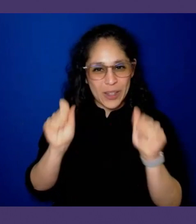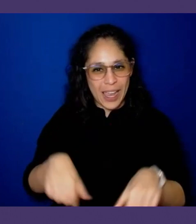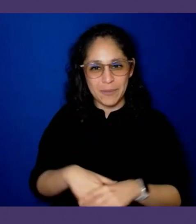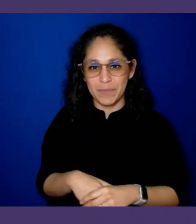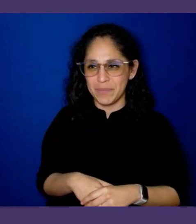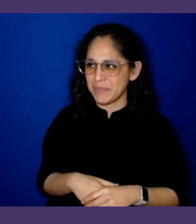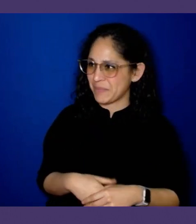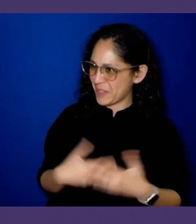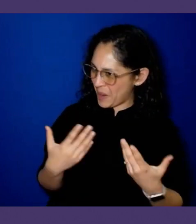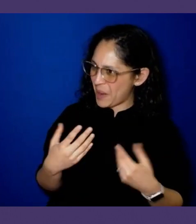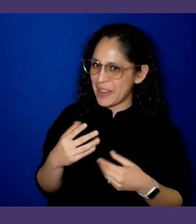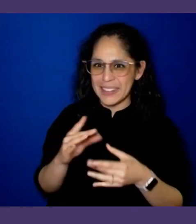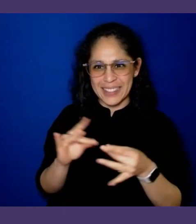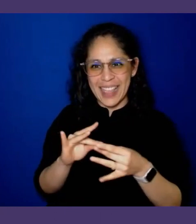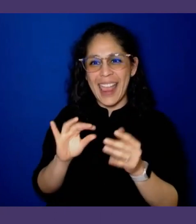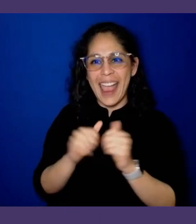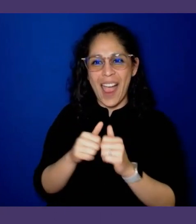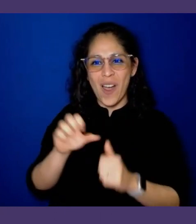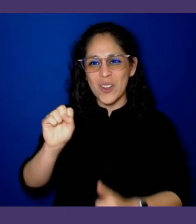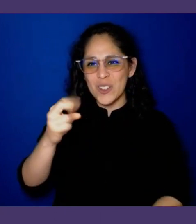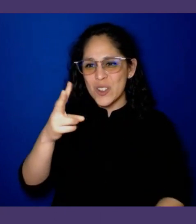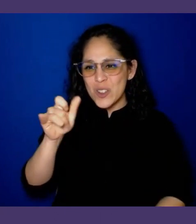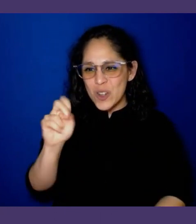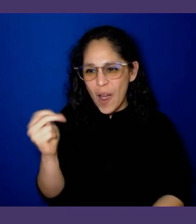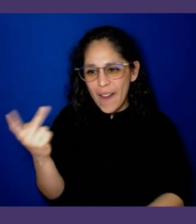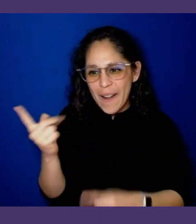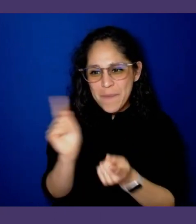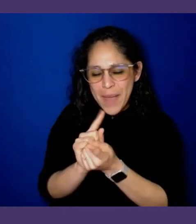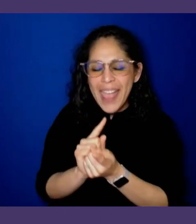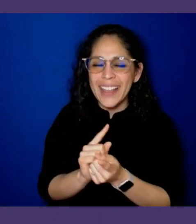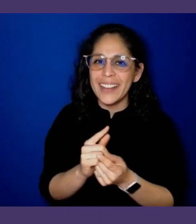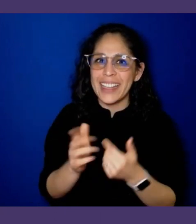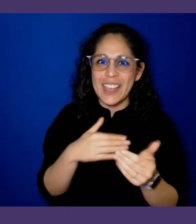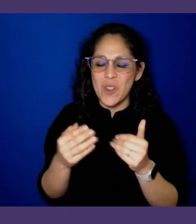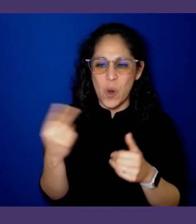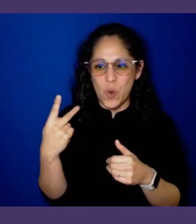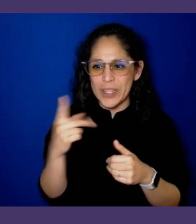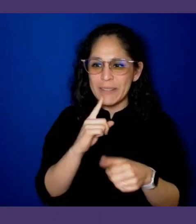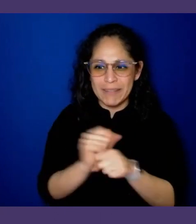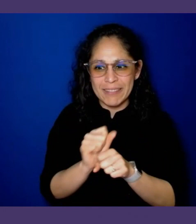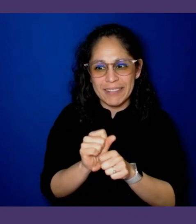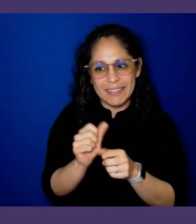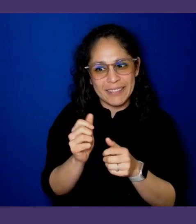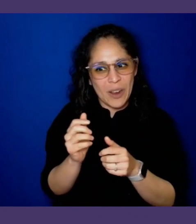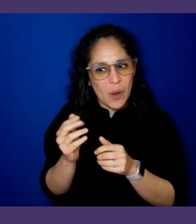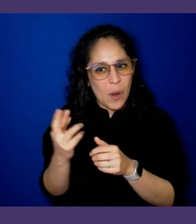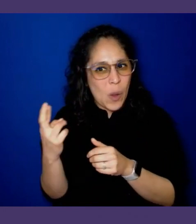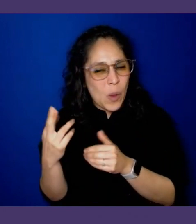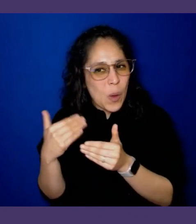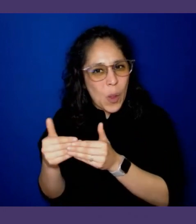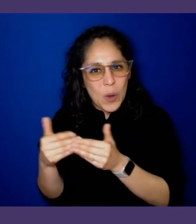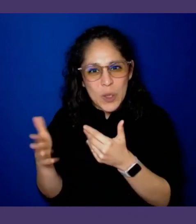Shawn and I first met, even though we're practically neighbors. We both worked on the free edX course